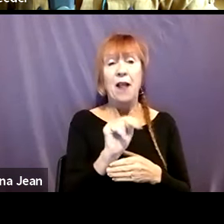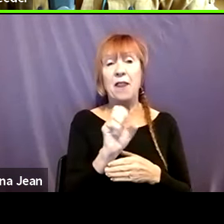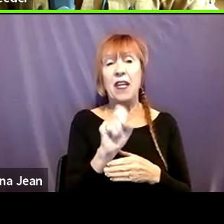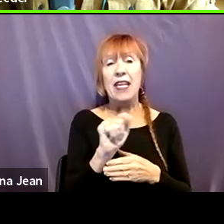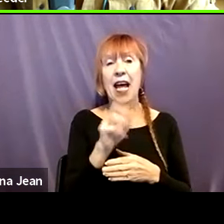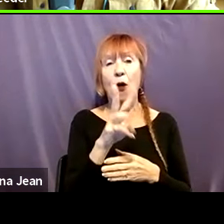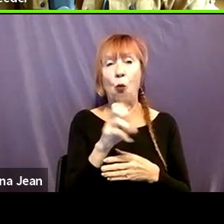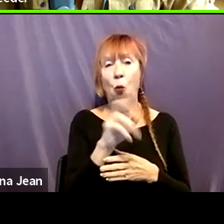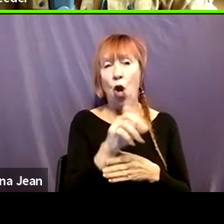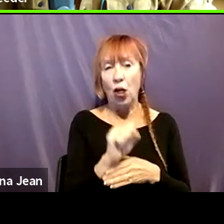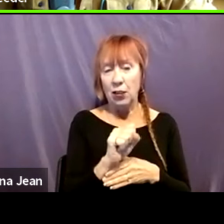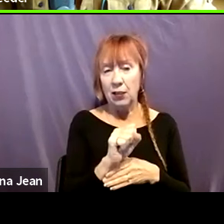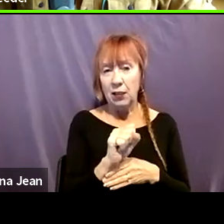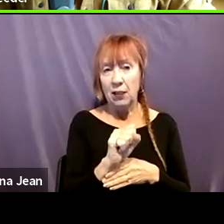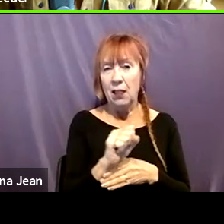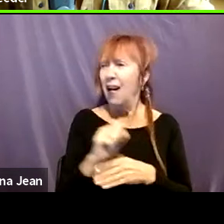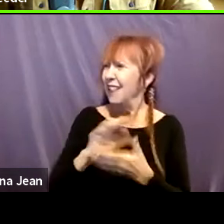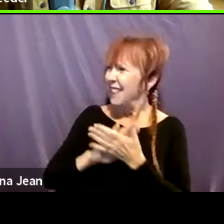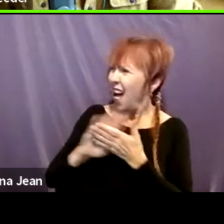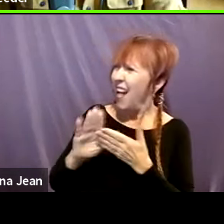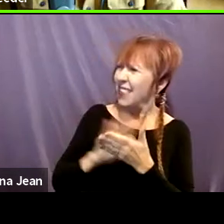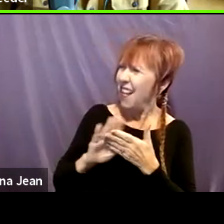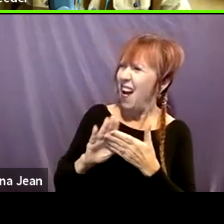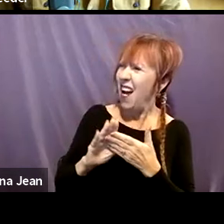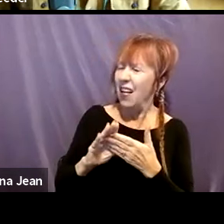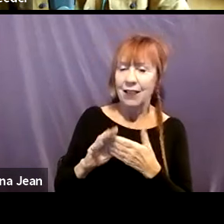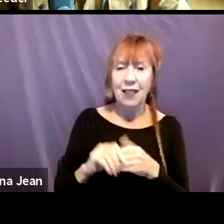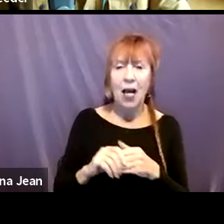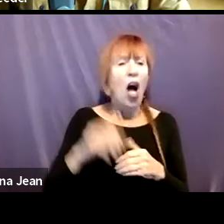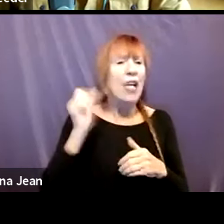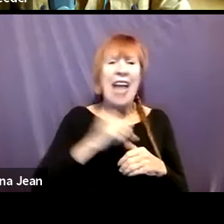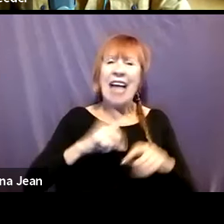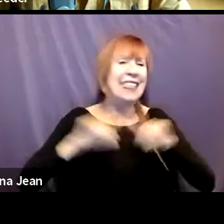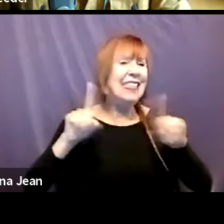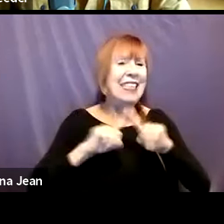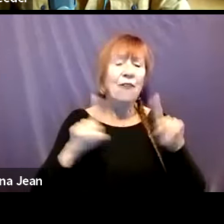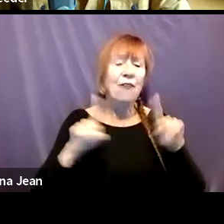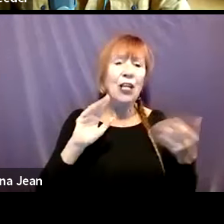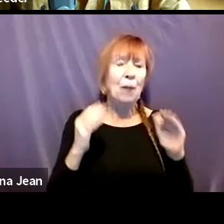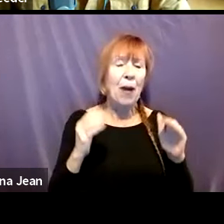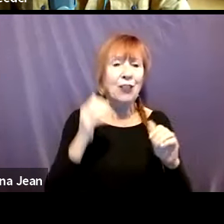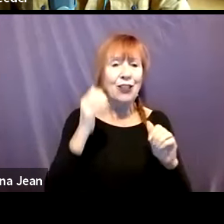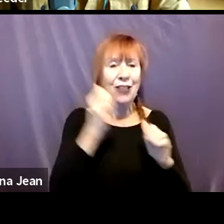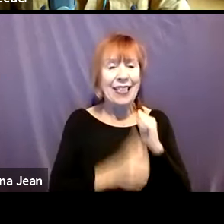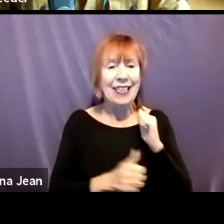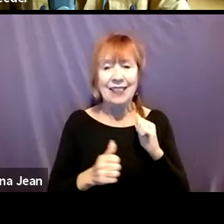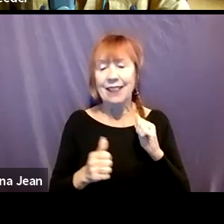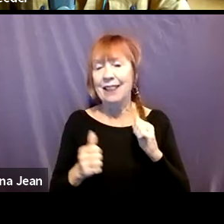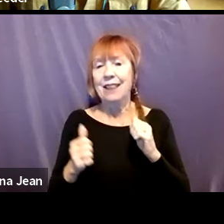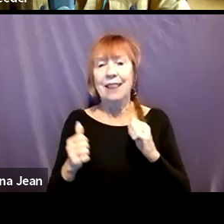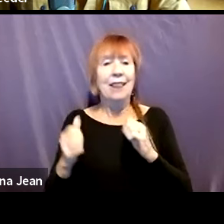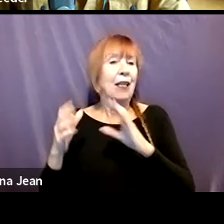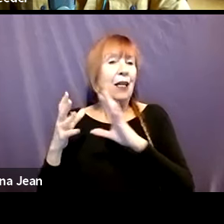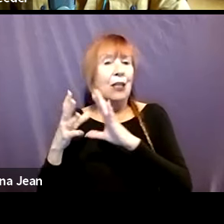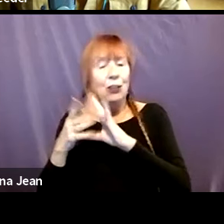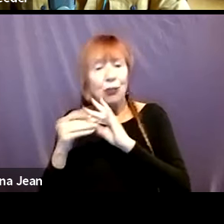Nice. Yeah. Yeah, I think it definitely differs for each scenario. You know, there have been ones